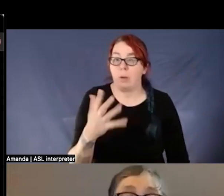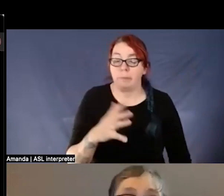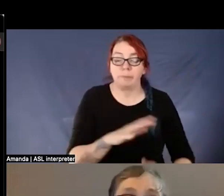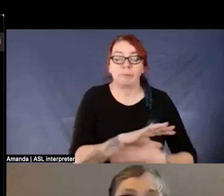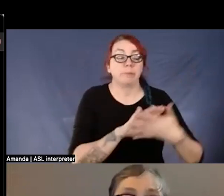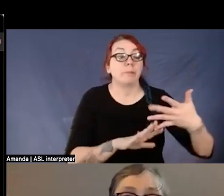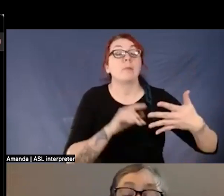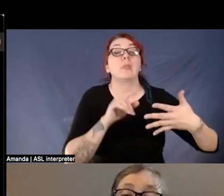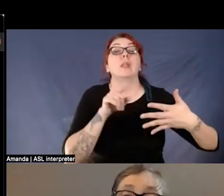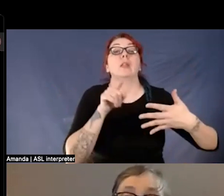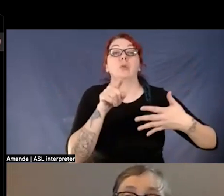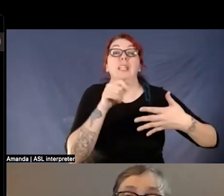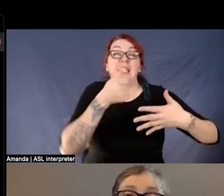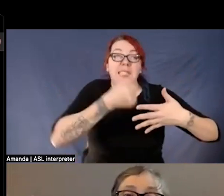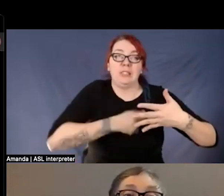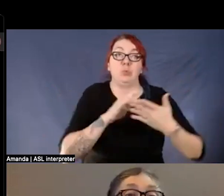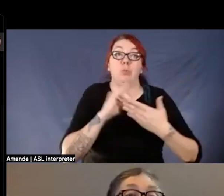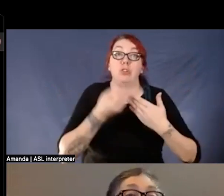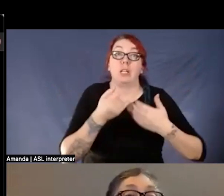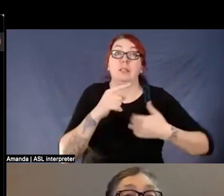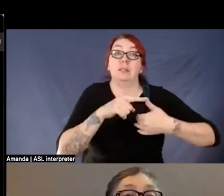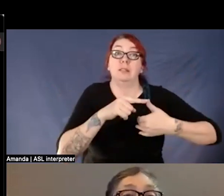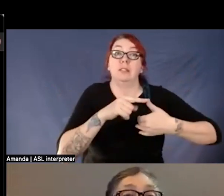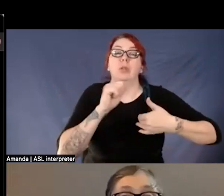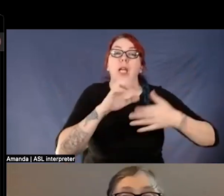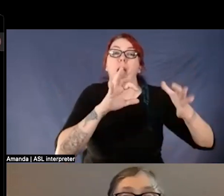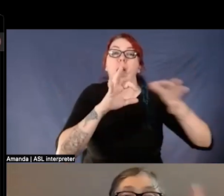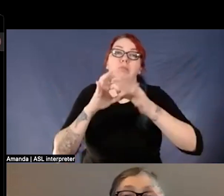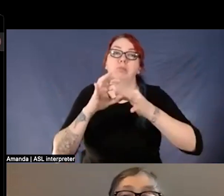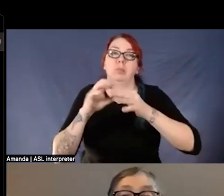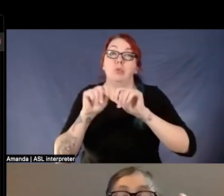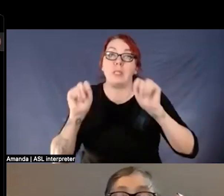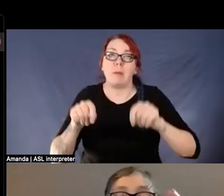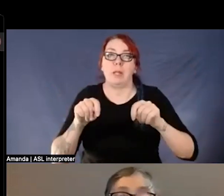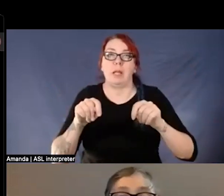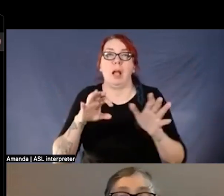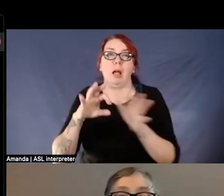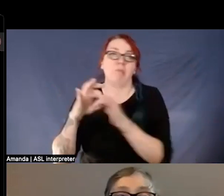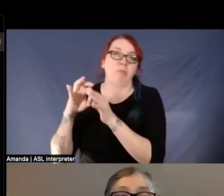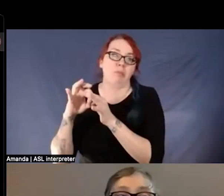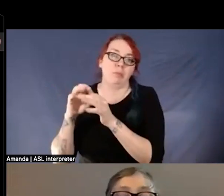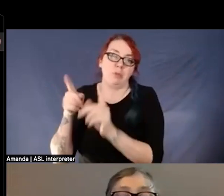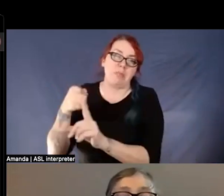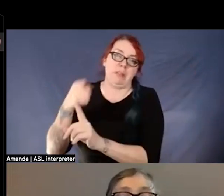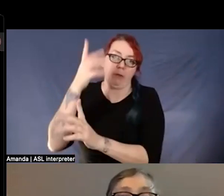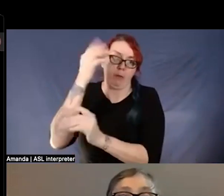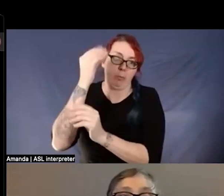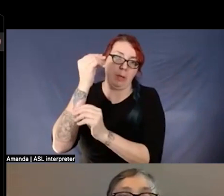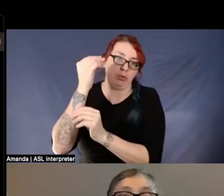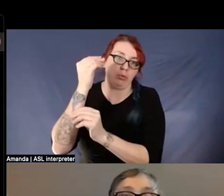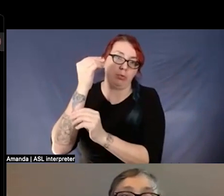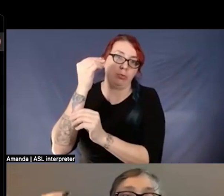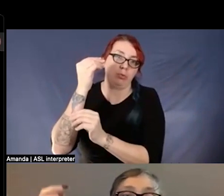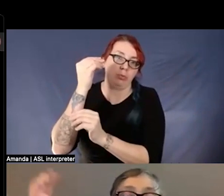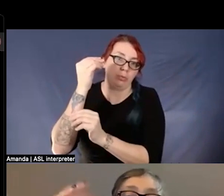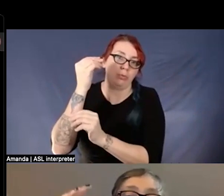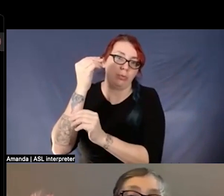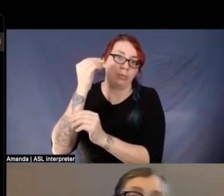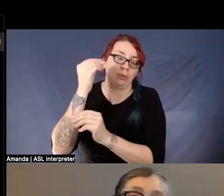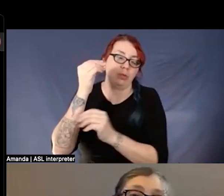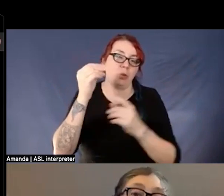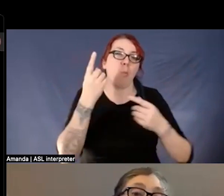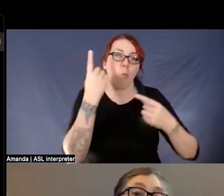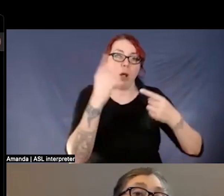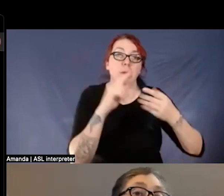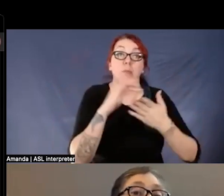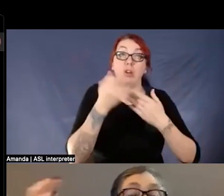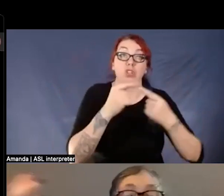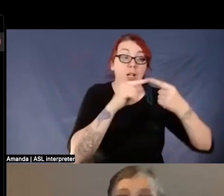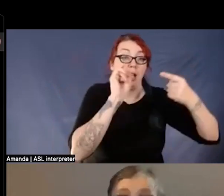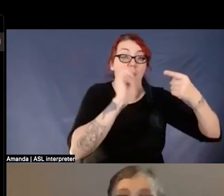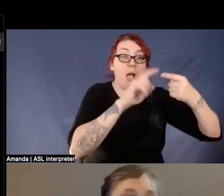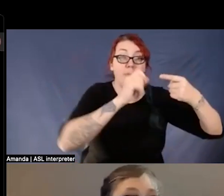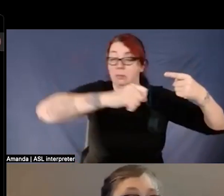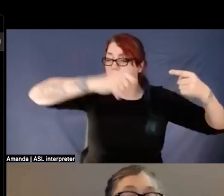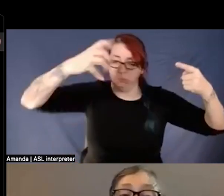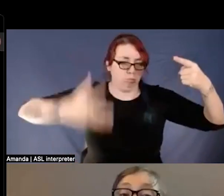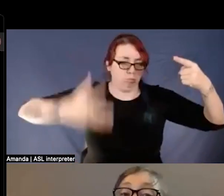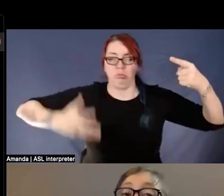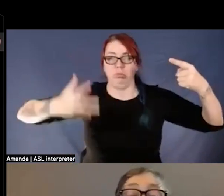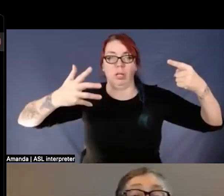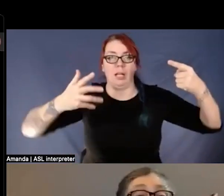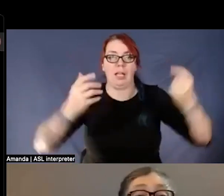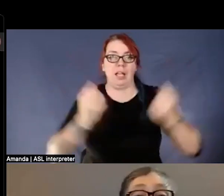tasks or templates to cross project. So you can see all of the activity around a title at a trade